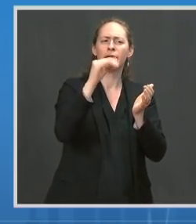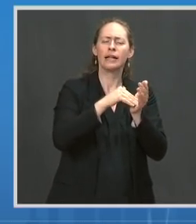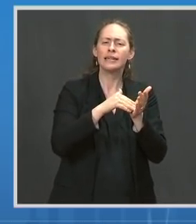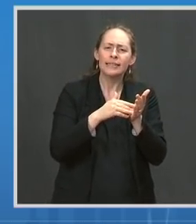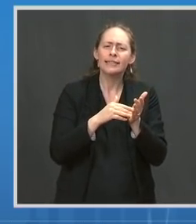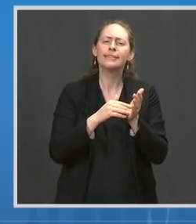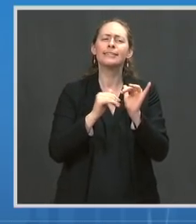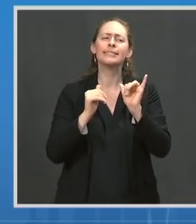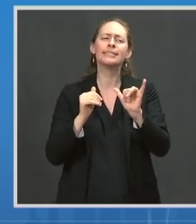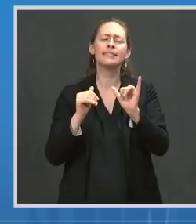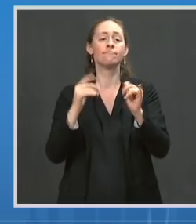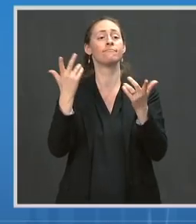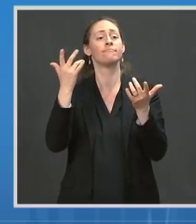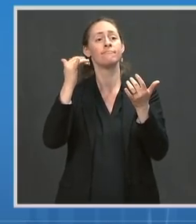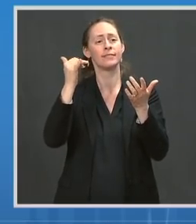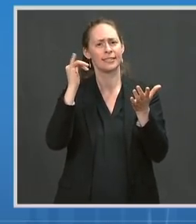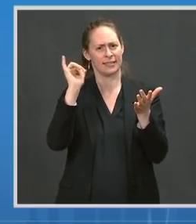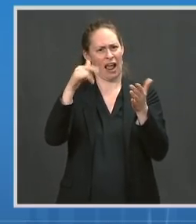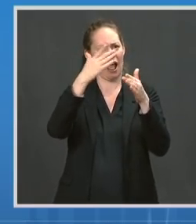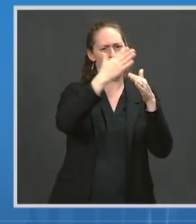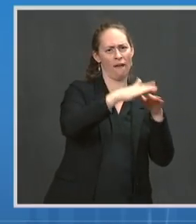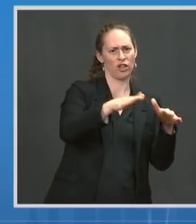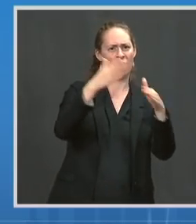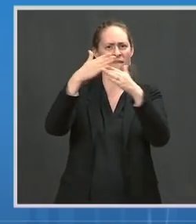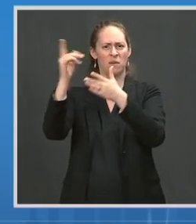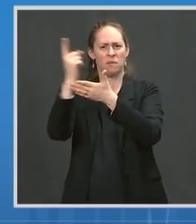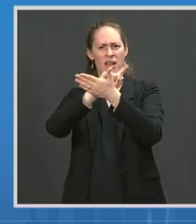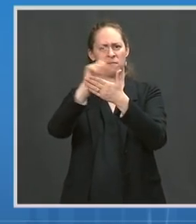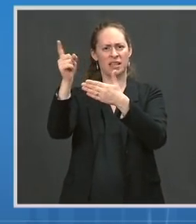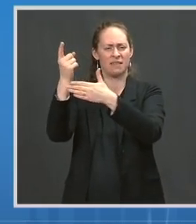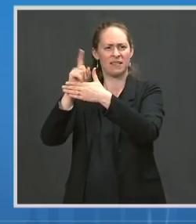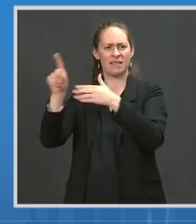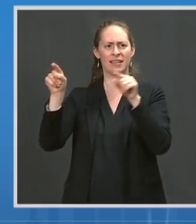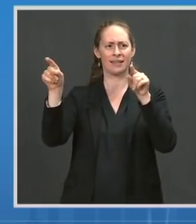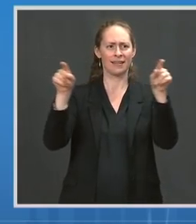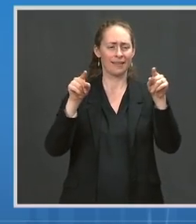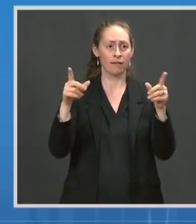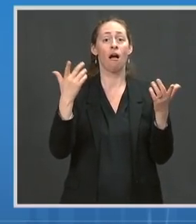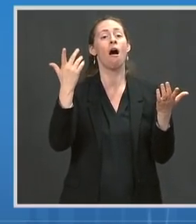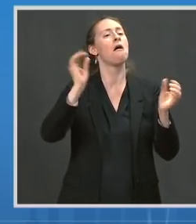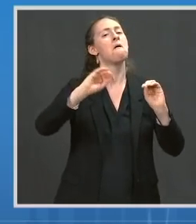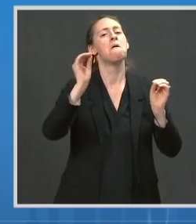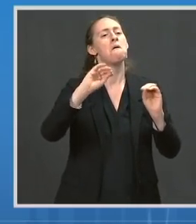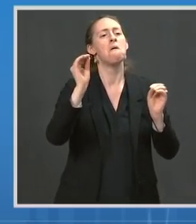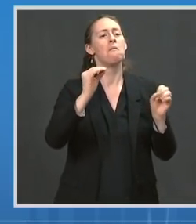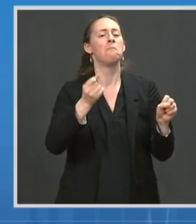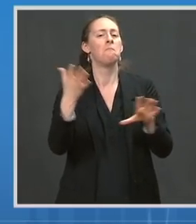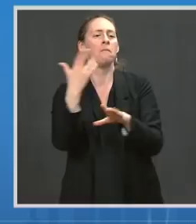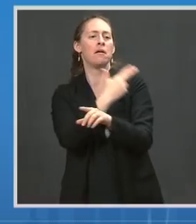the seven-day average of emergency department visits, hospital admissions, and hospitalizations